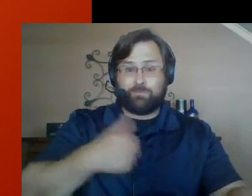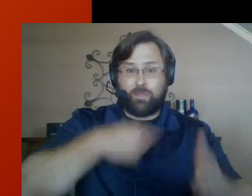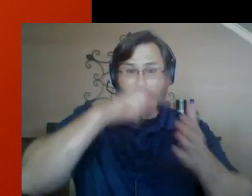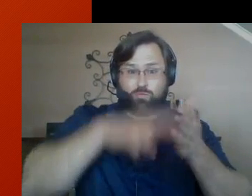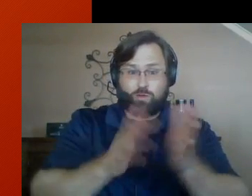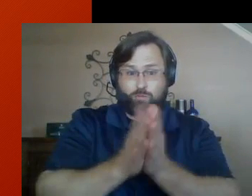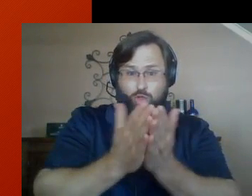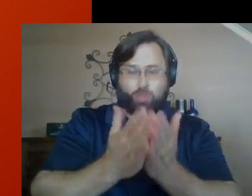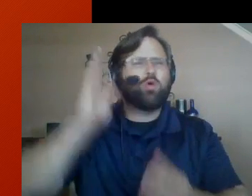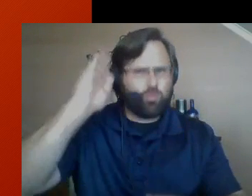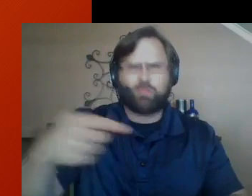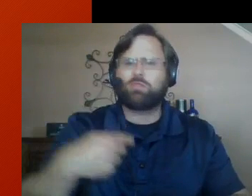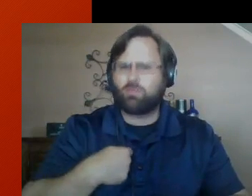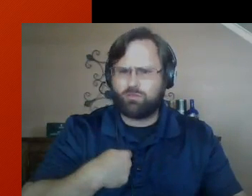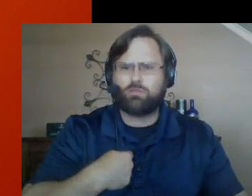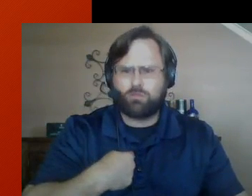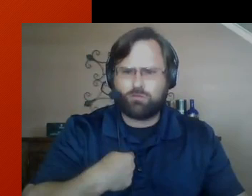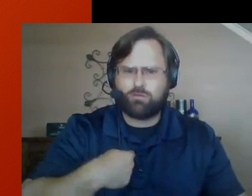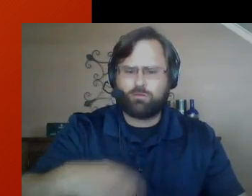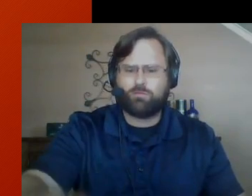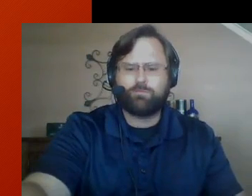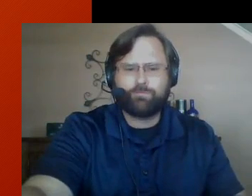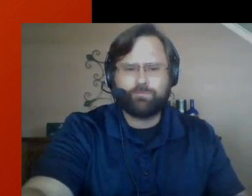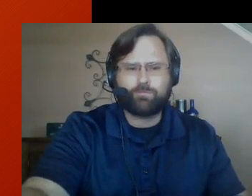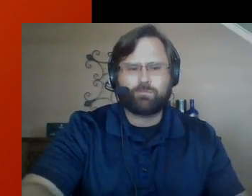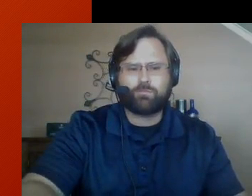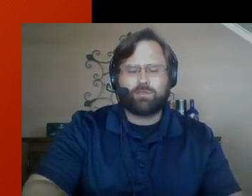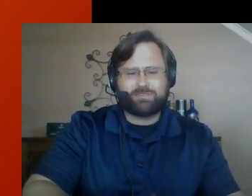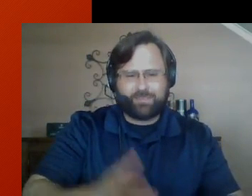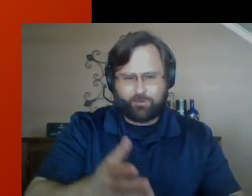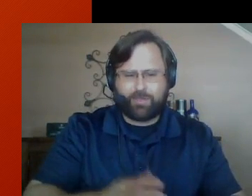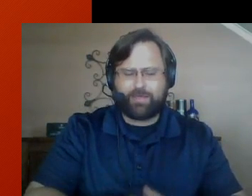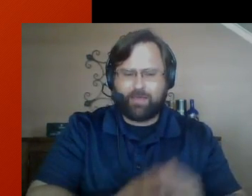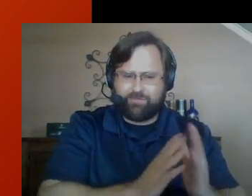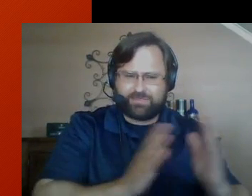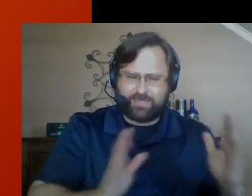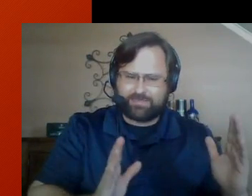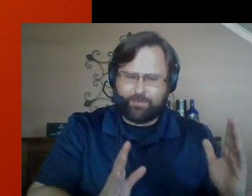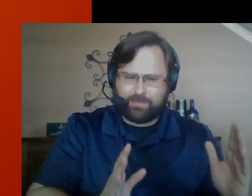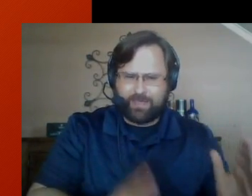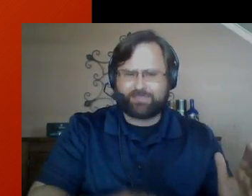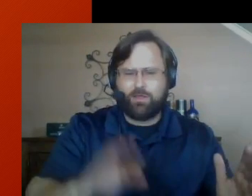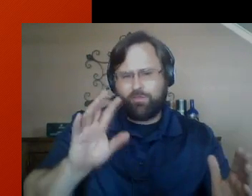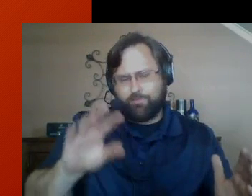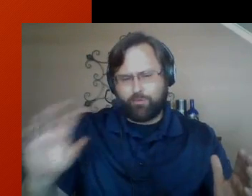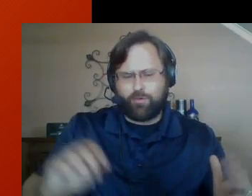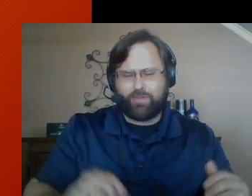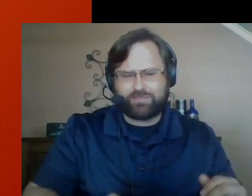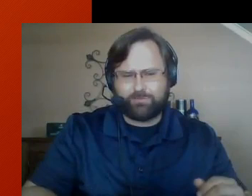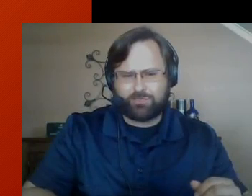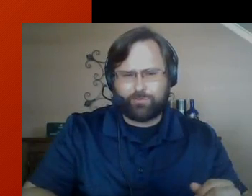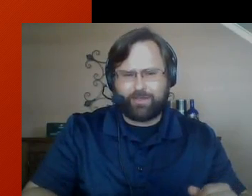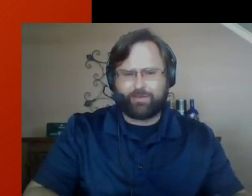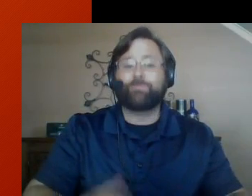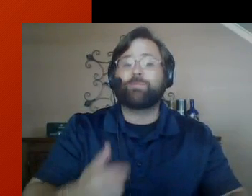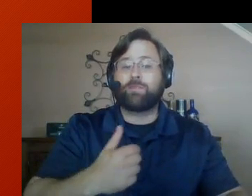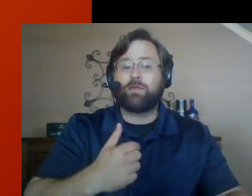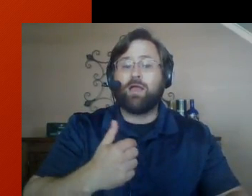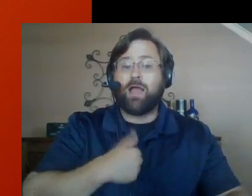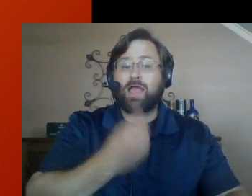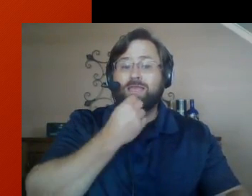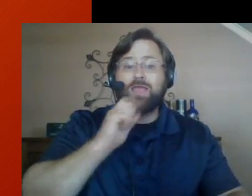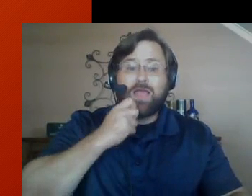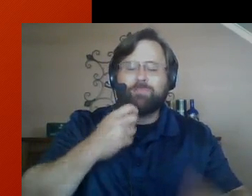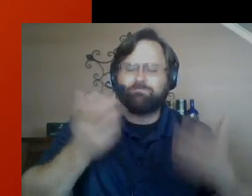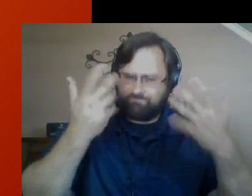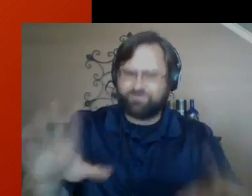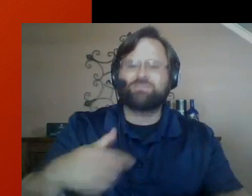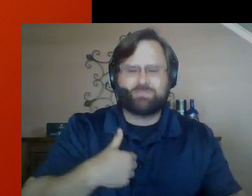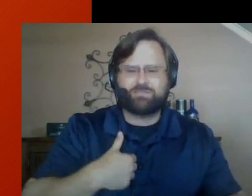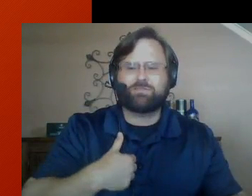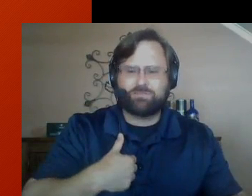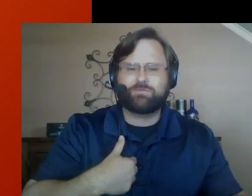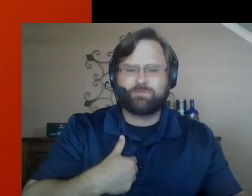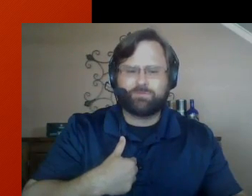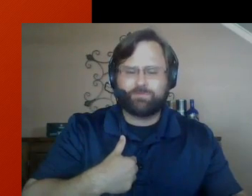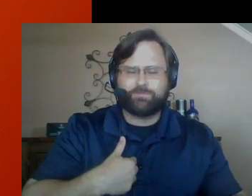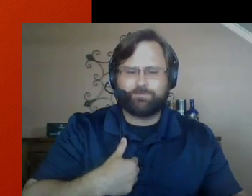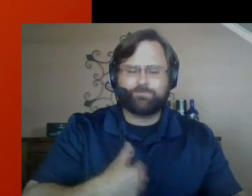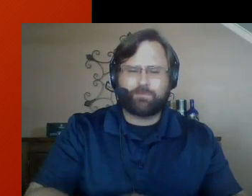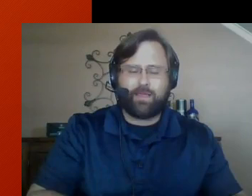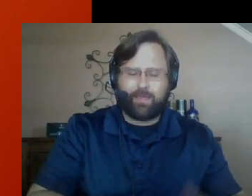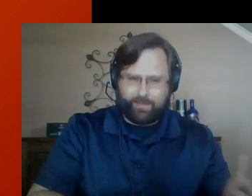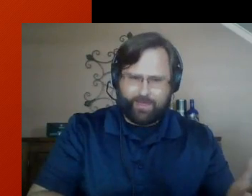similarly Ihave the sentence topicalized the model and the subject repeated again